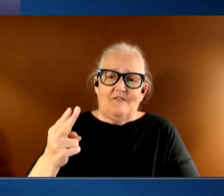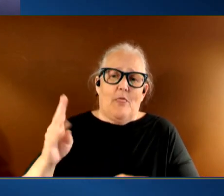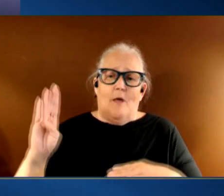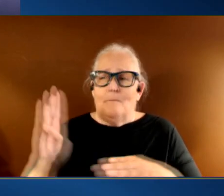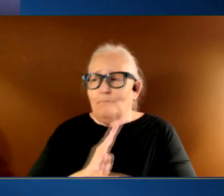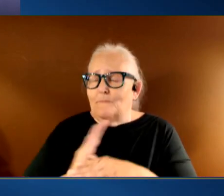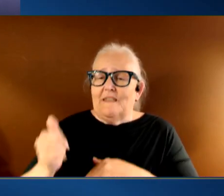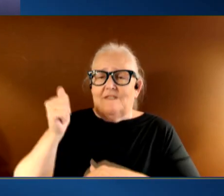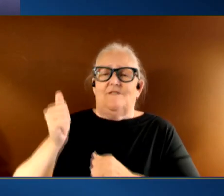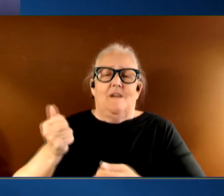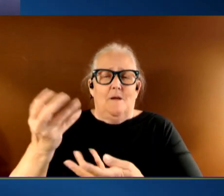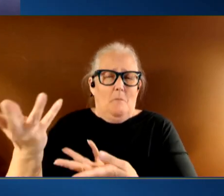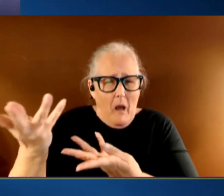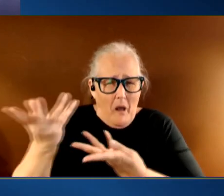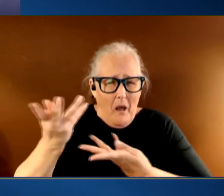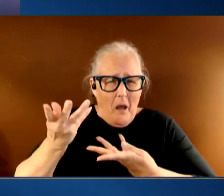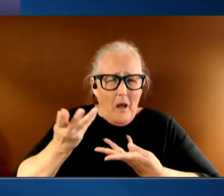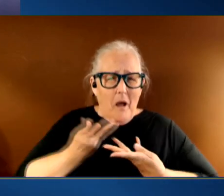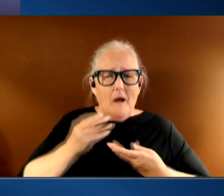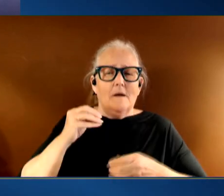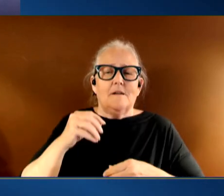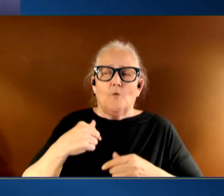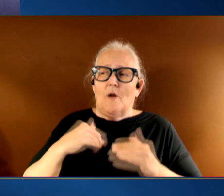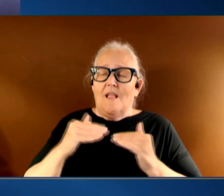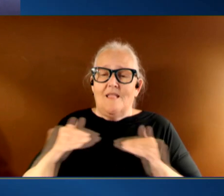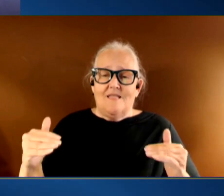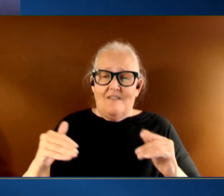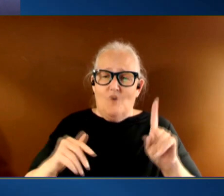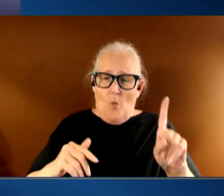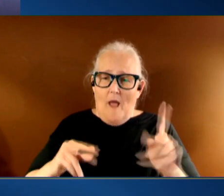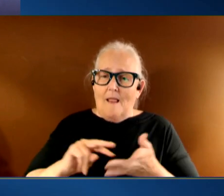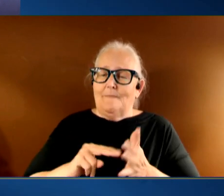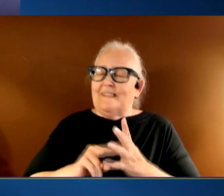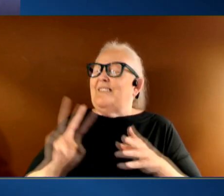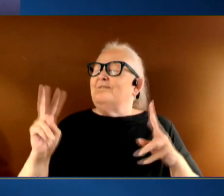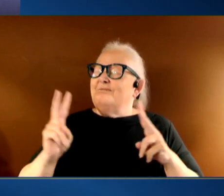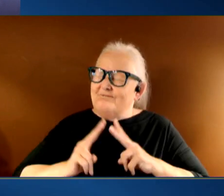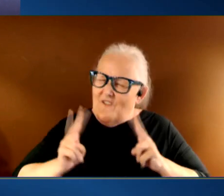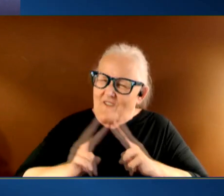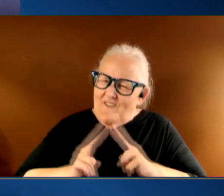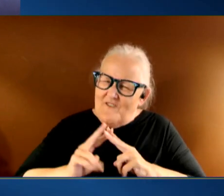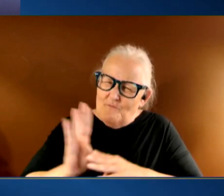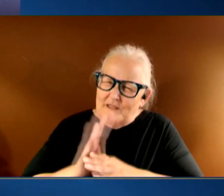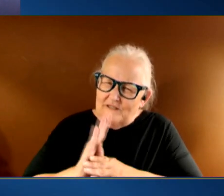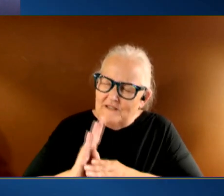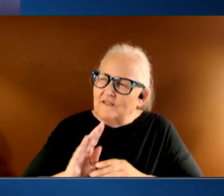country. We're level one, very busy. How do we get sickle cell disease on the roadmap?